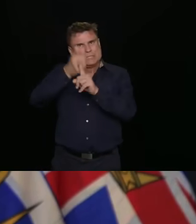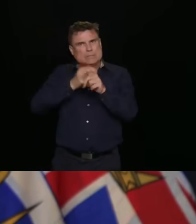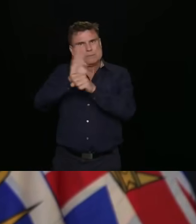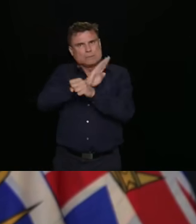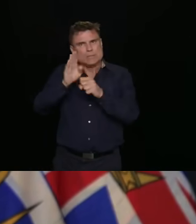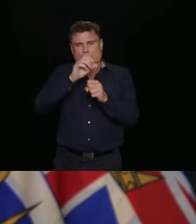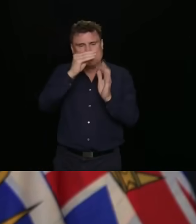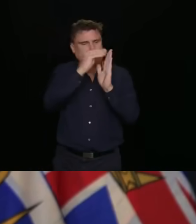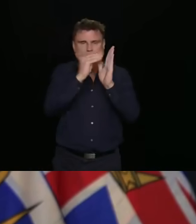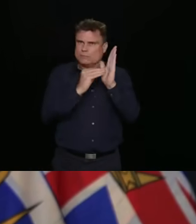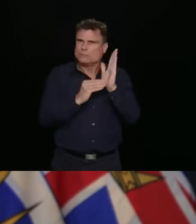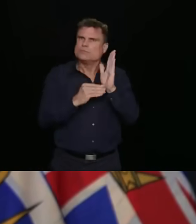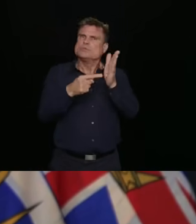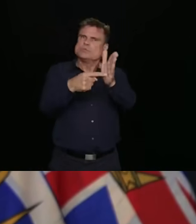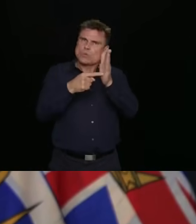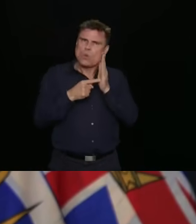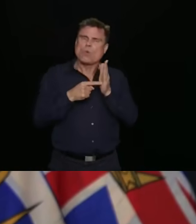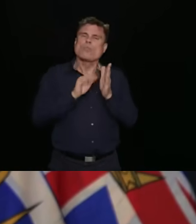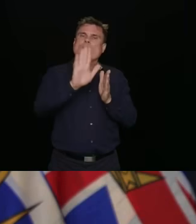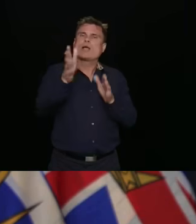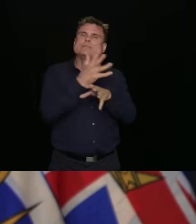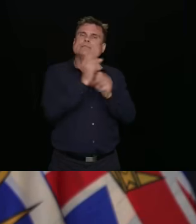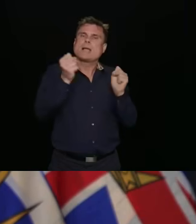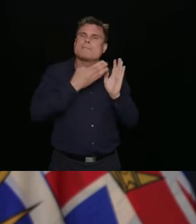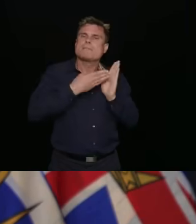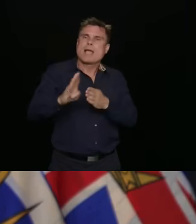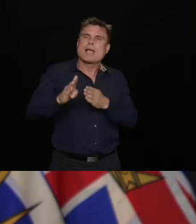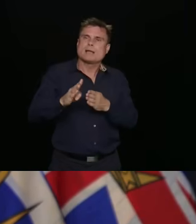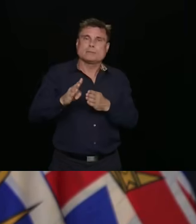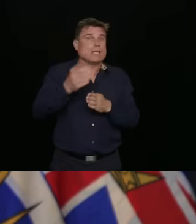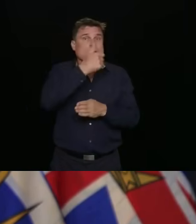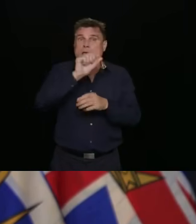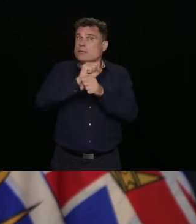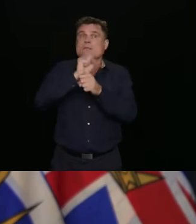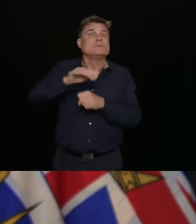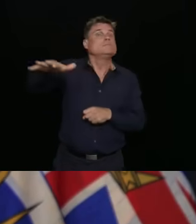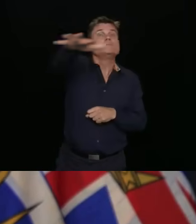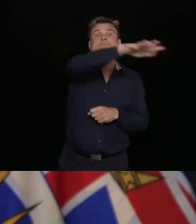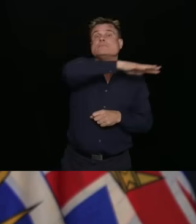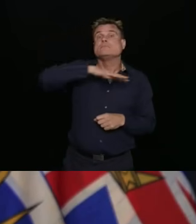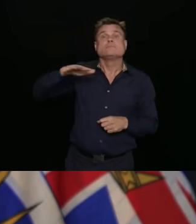not actually open in this phase. But they are able to open to have events